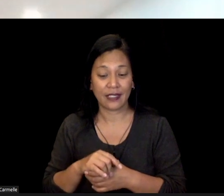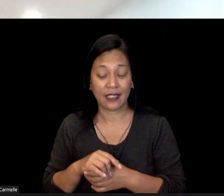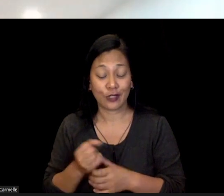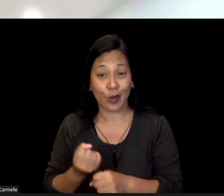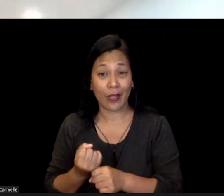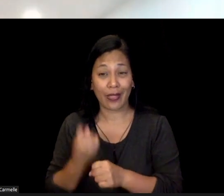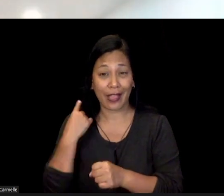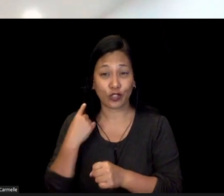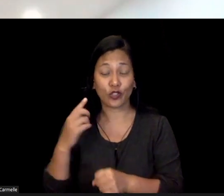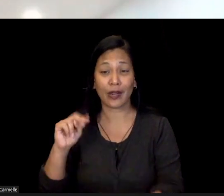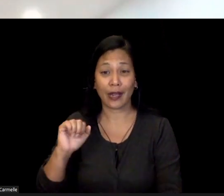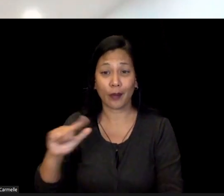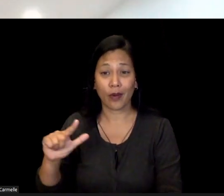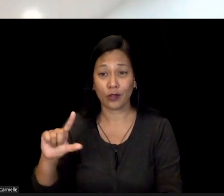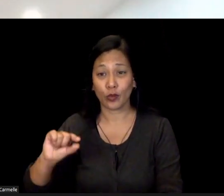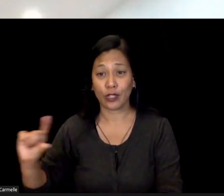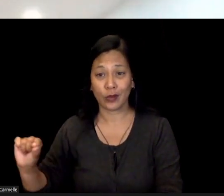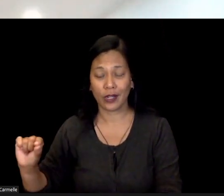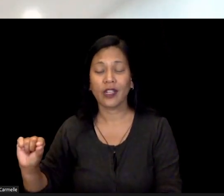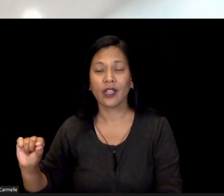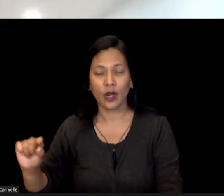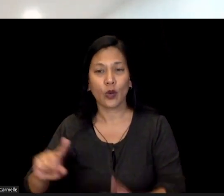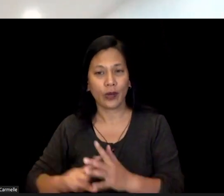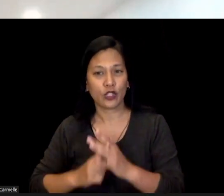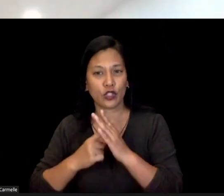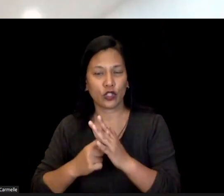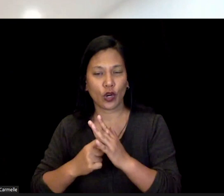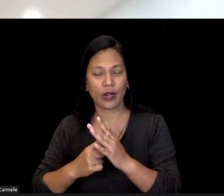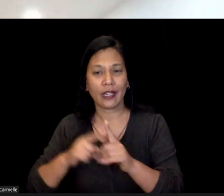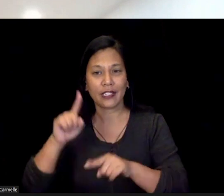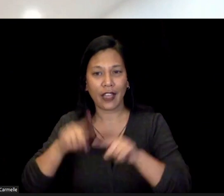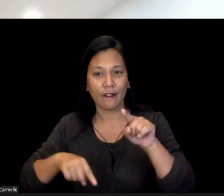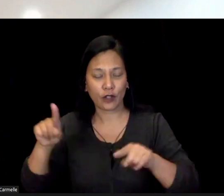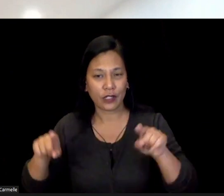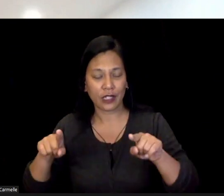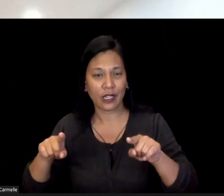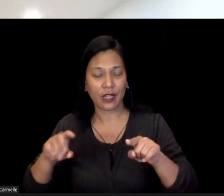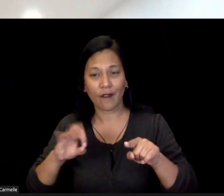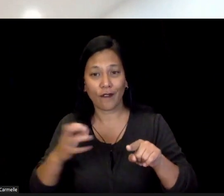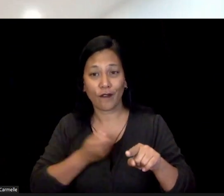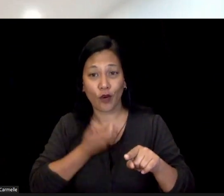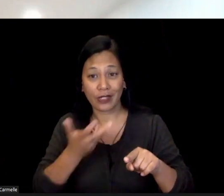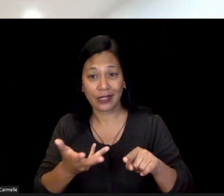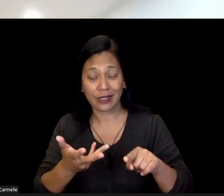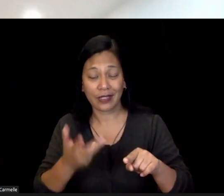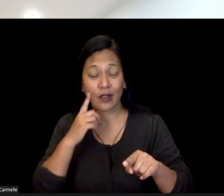the year prior, April 1st, 2020, we started a diversity of voices carve out in, in our writers program it's